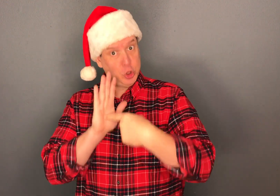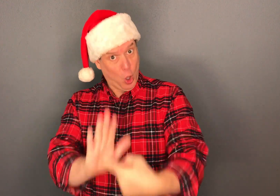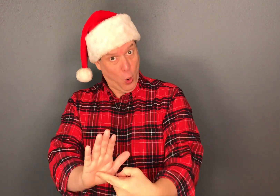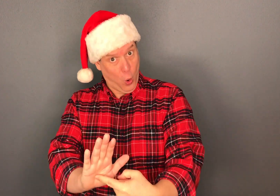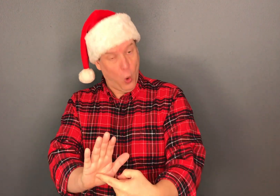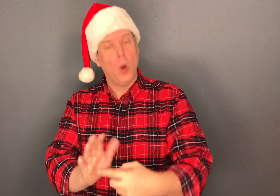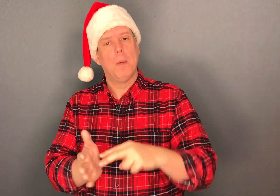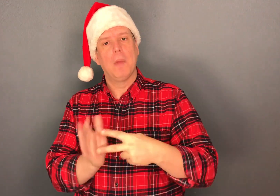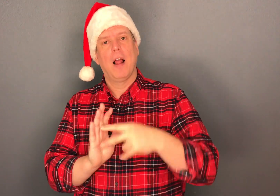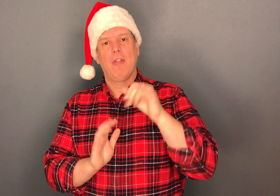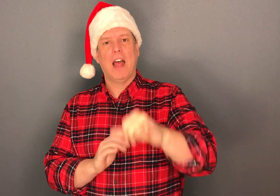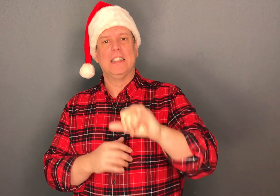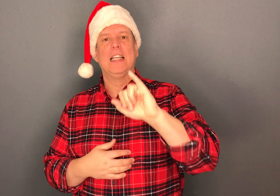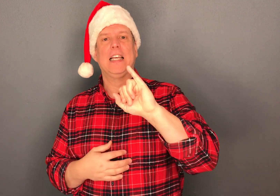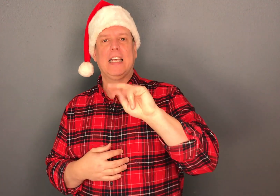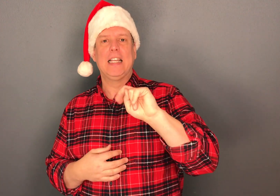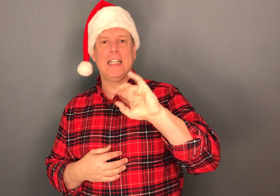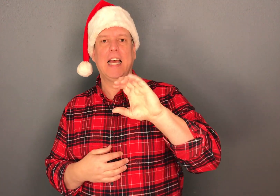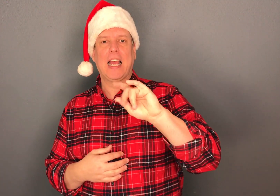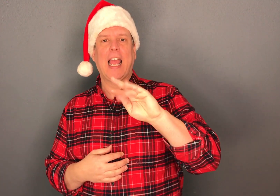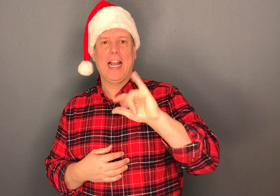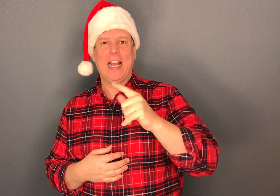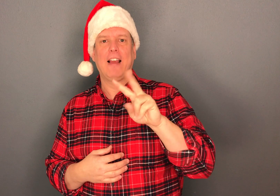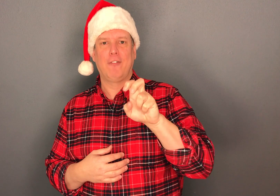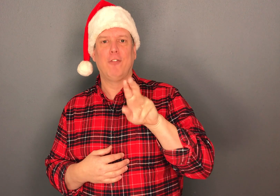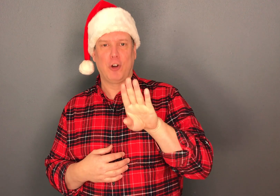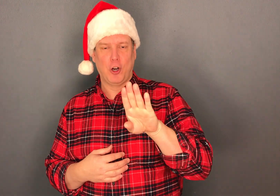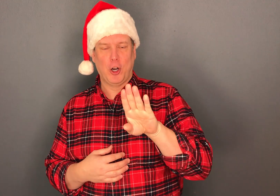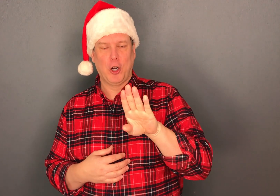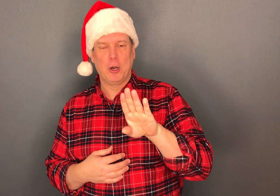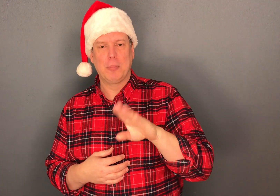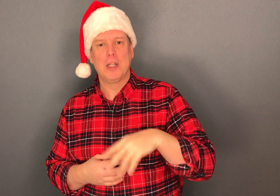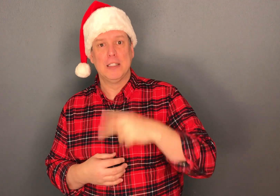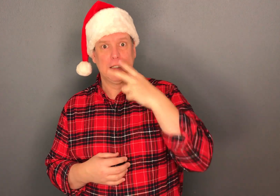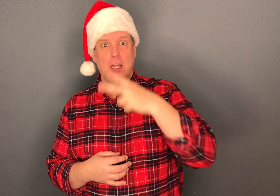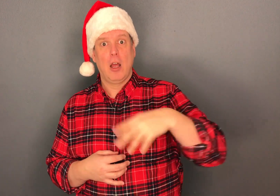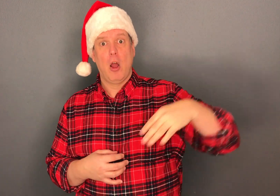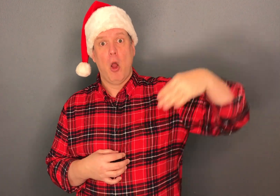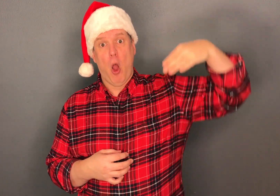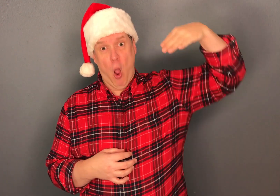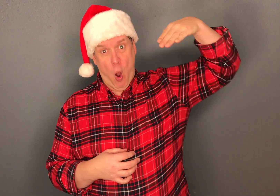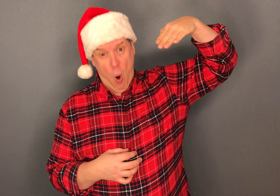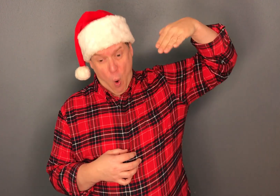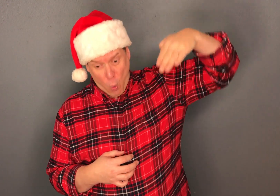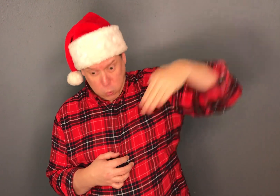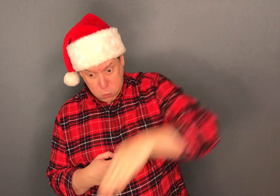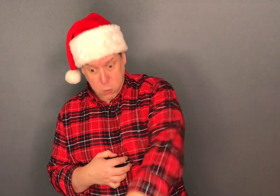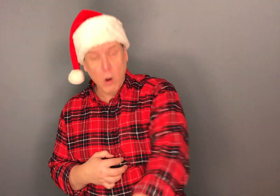it means and if I show you that's an indication or an indicating verb so when